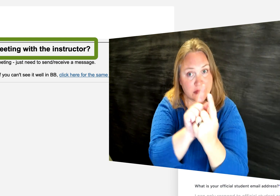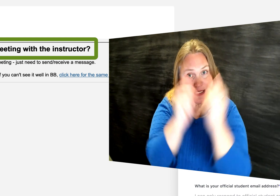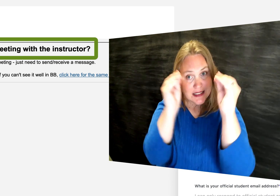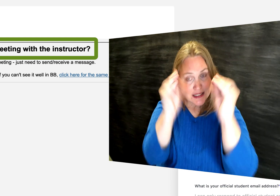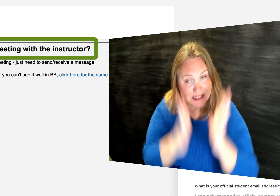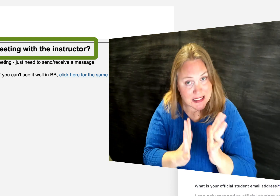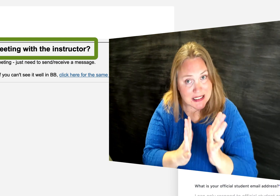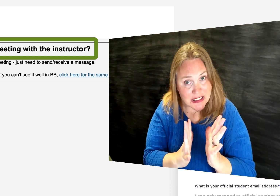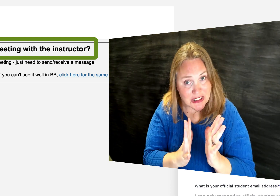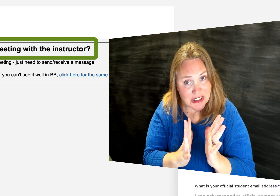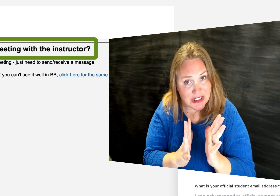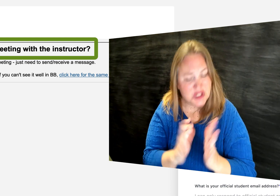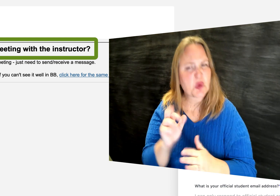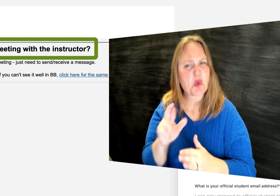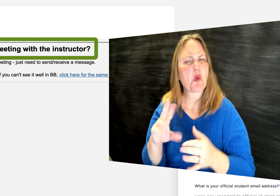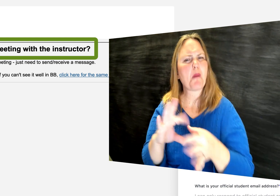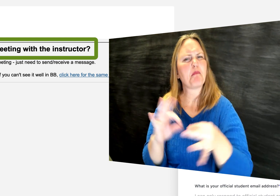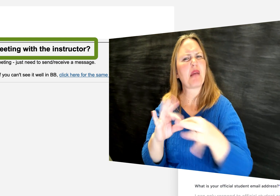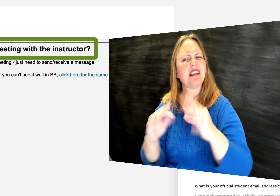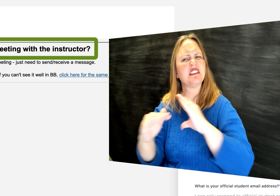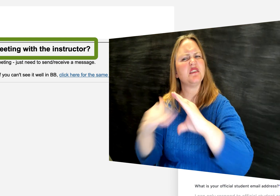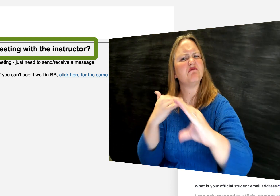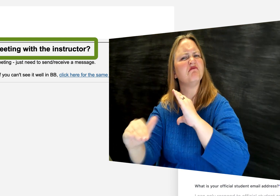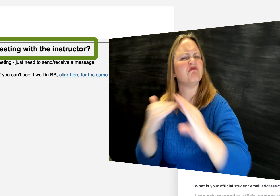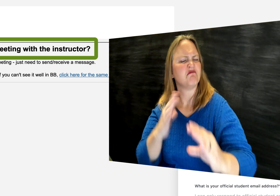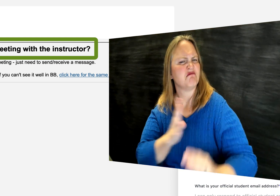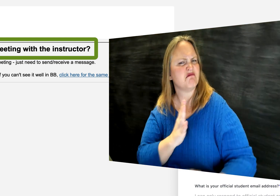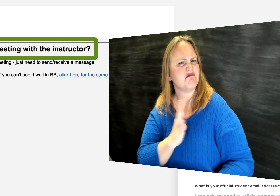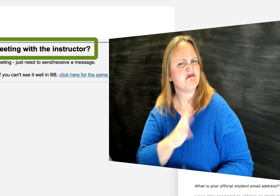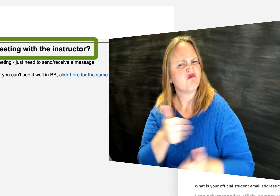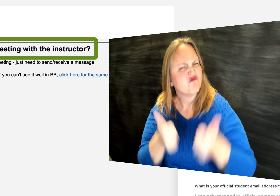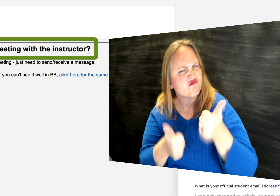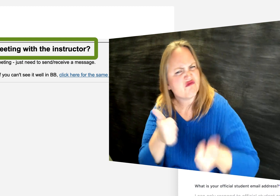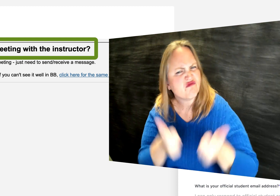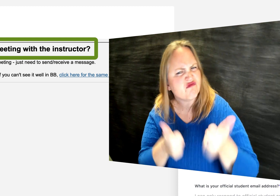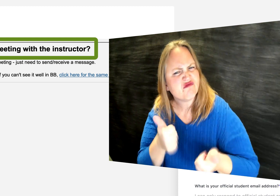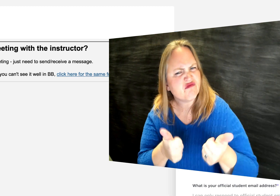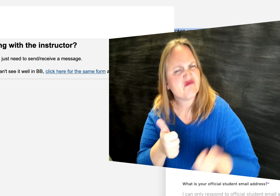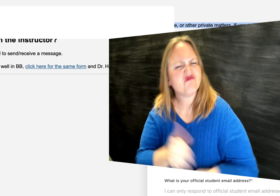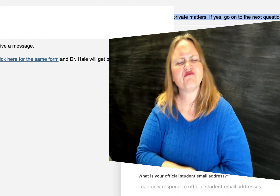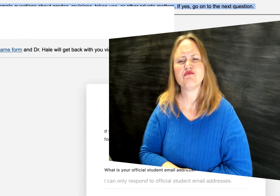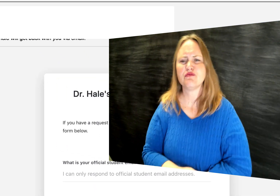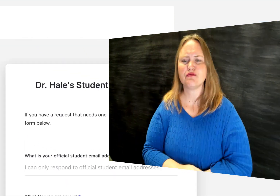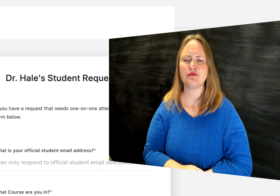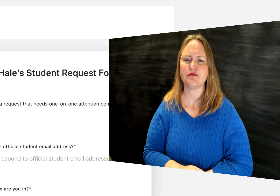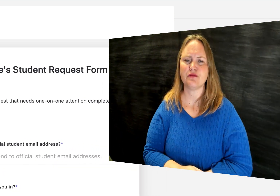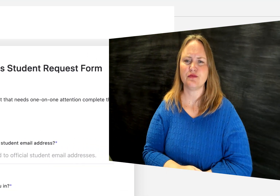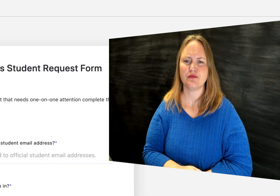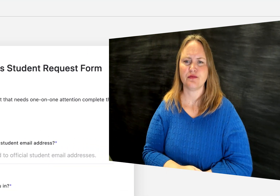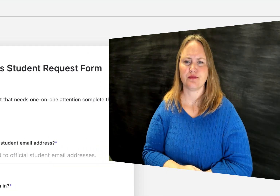or do you just need to ask her a question and get a response through email?